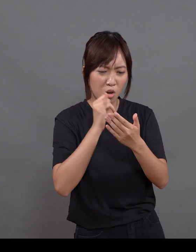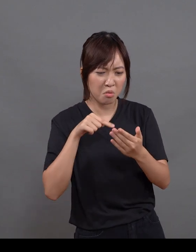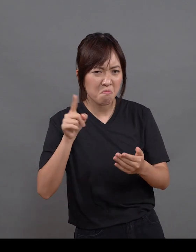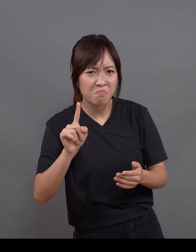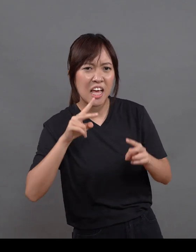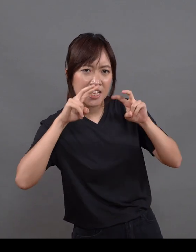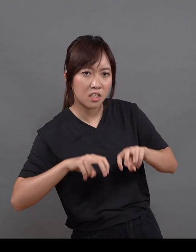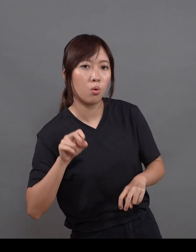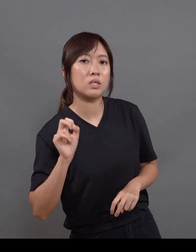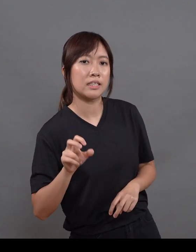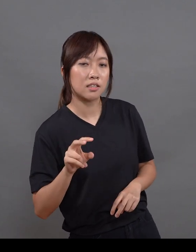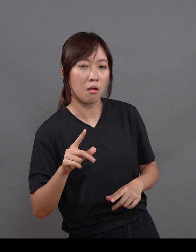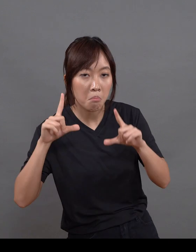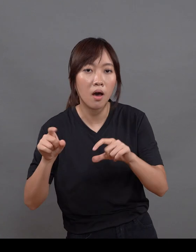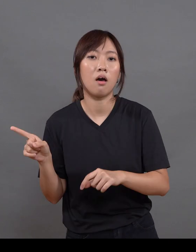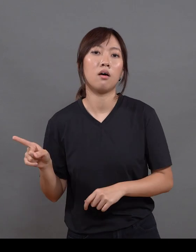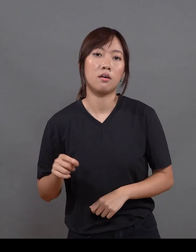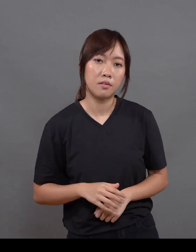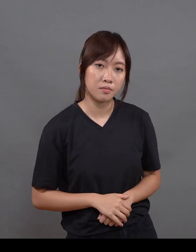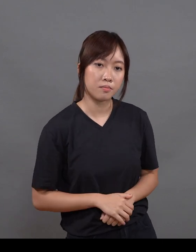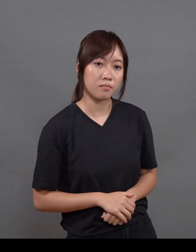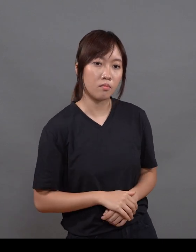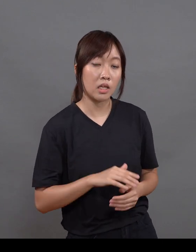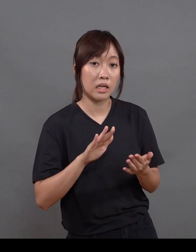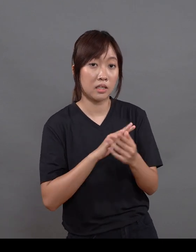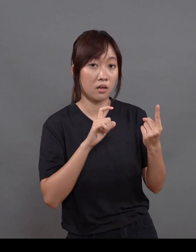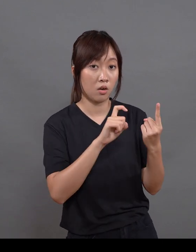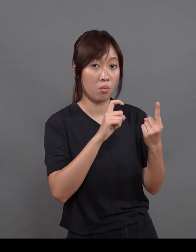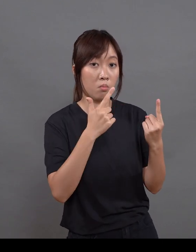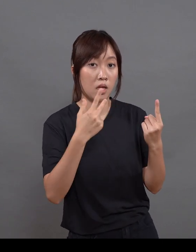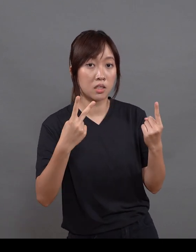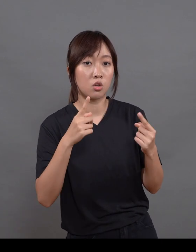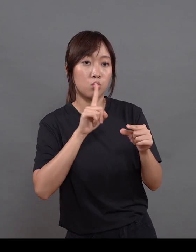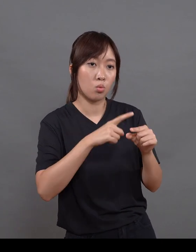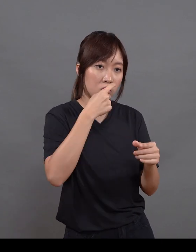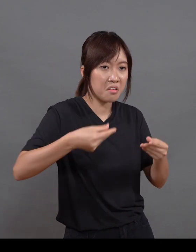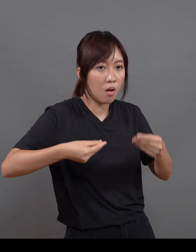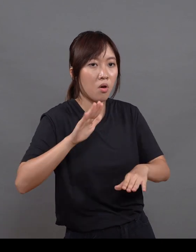when he was still exploring what performance art was 1982 was a time when Sino-British negotiations over Hong Kong had just begun